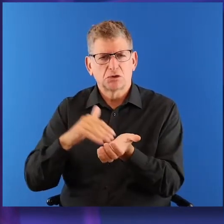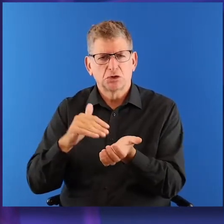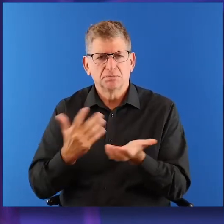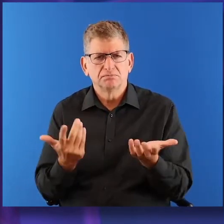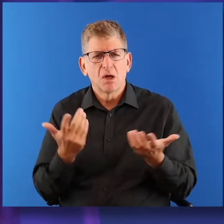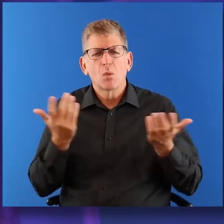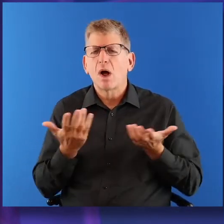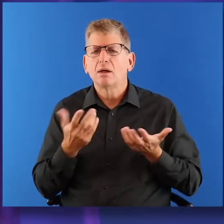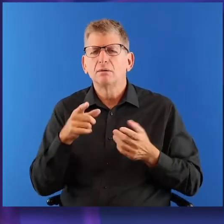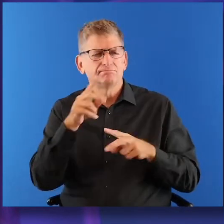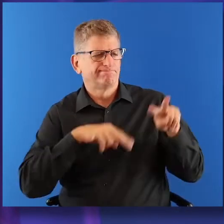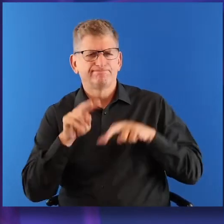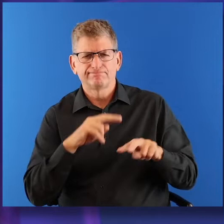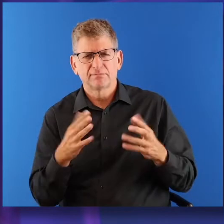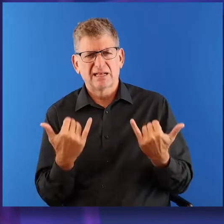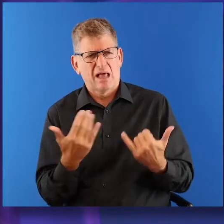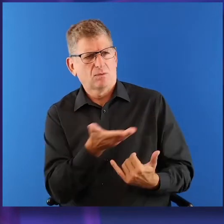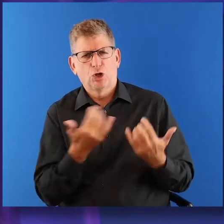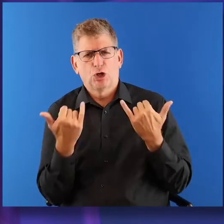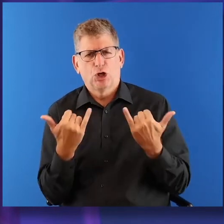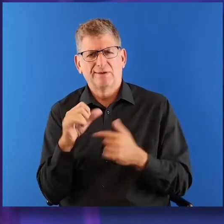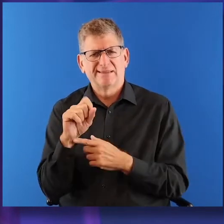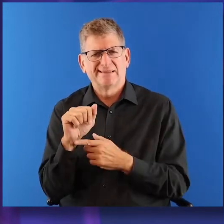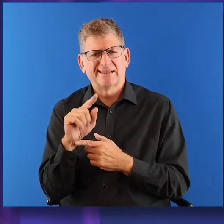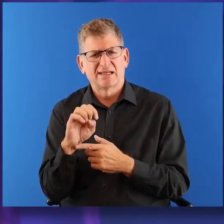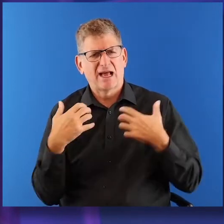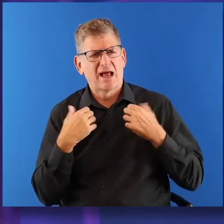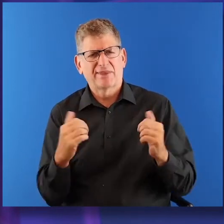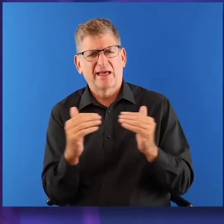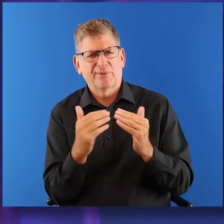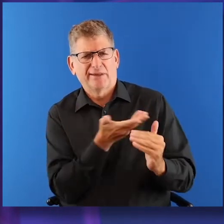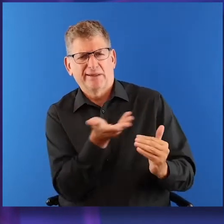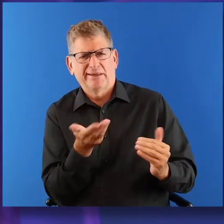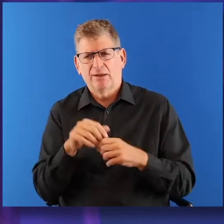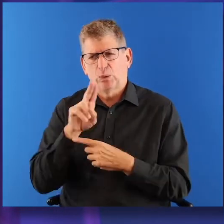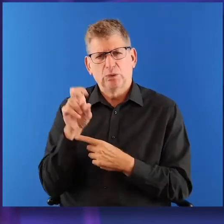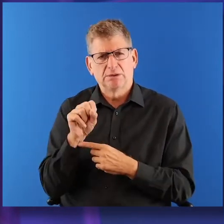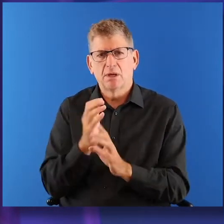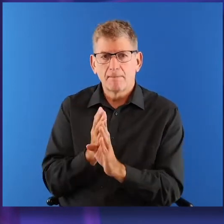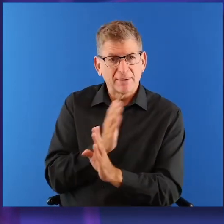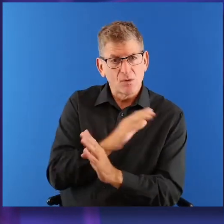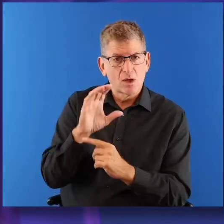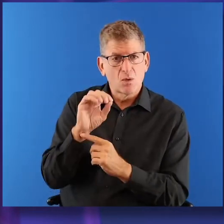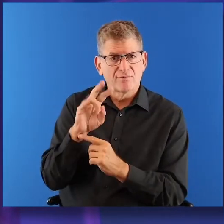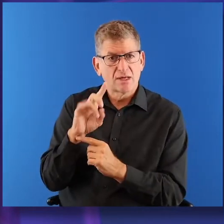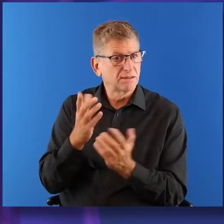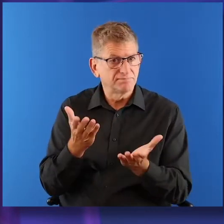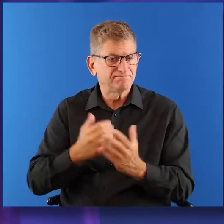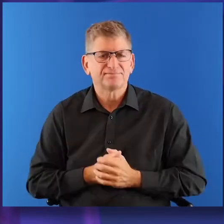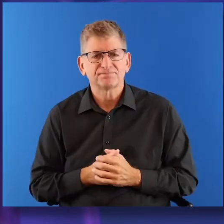health equity in the US before COVID? Well, thanks so much for having me, and I think that that's